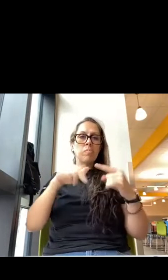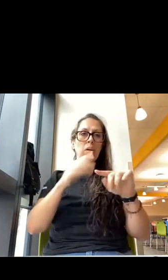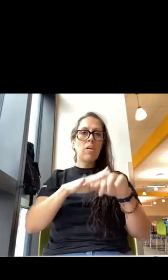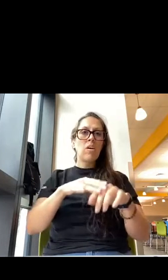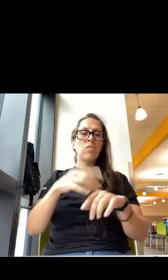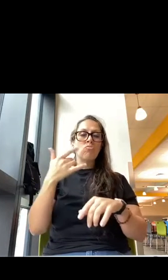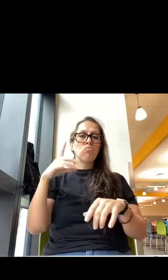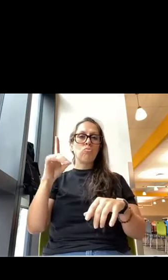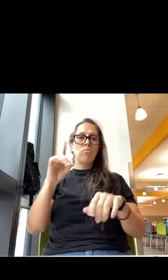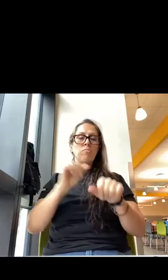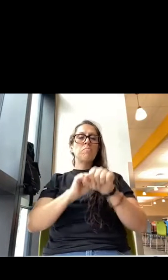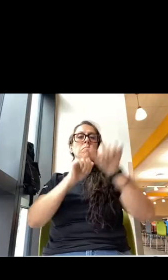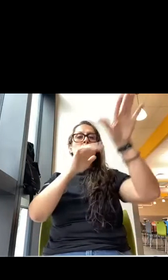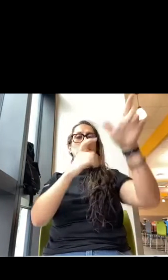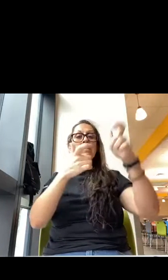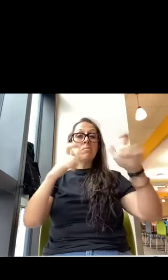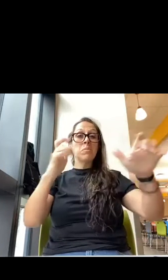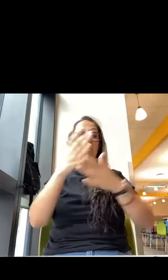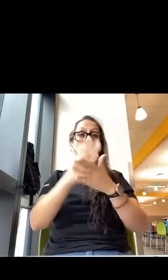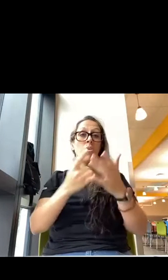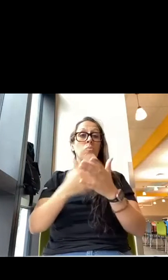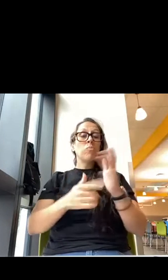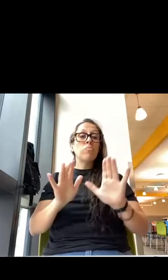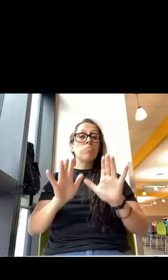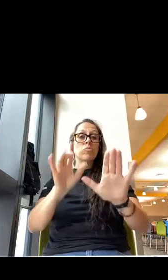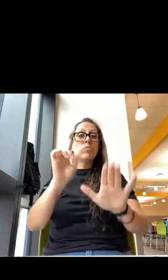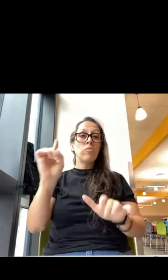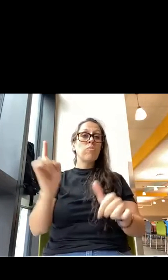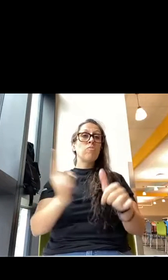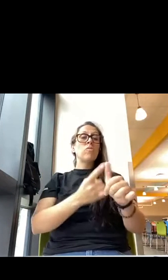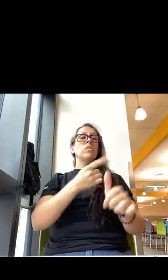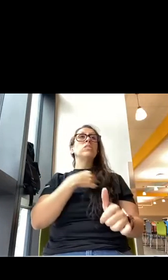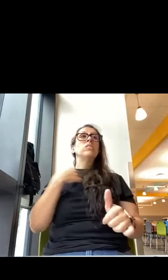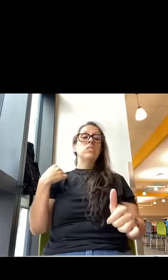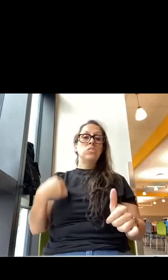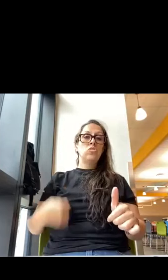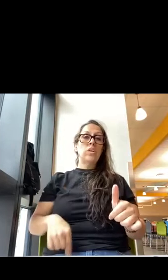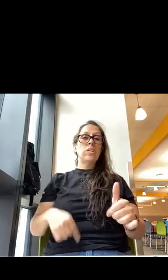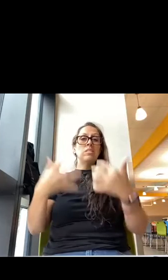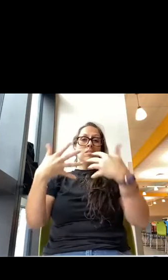uh a big part of what pushed the first wave of Chinese immigration to the United States,